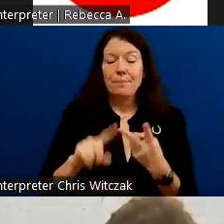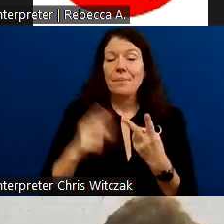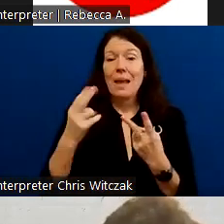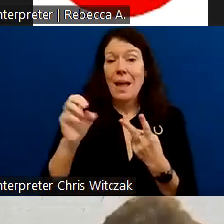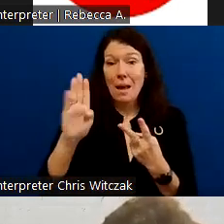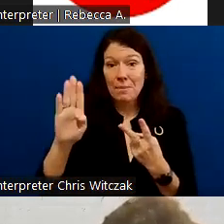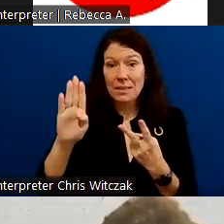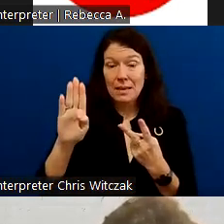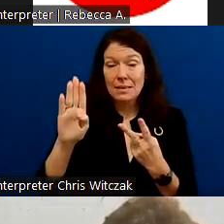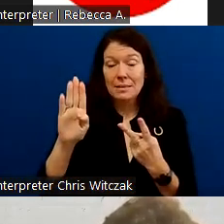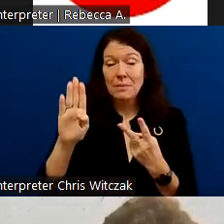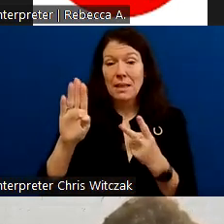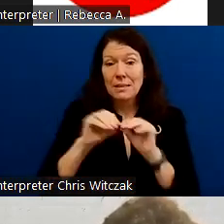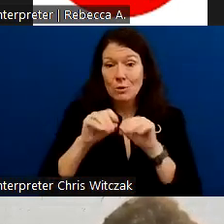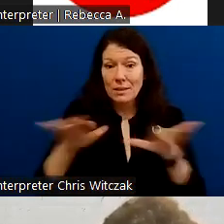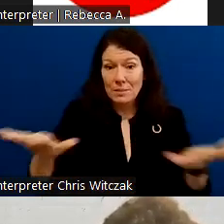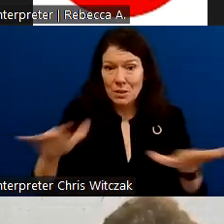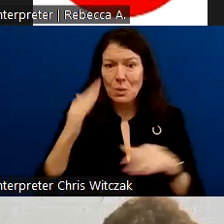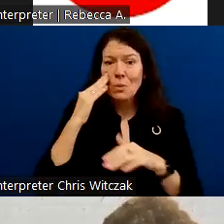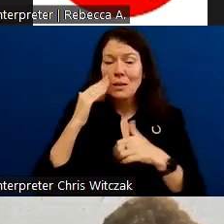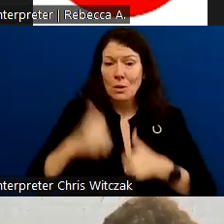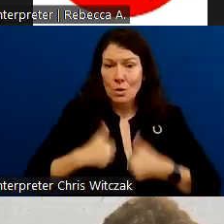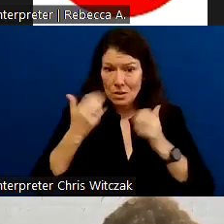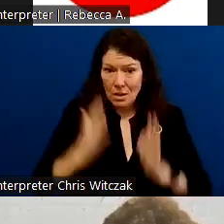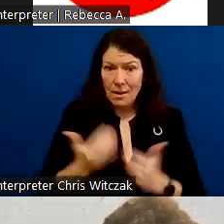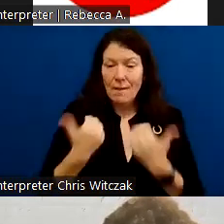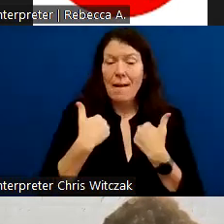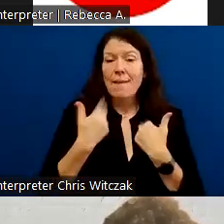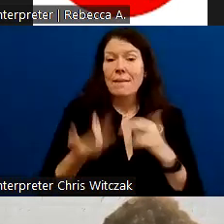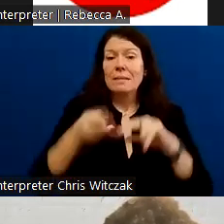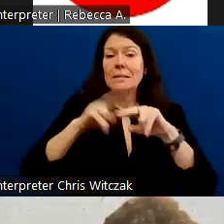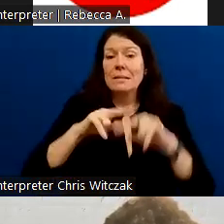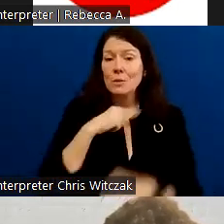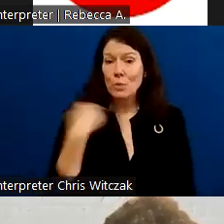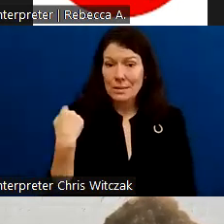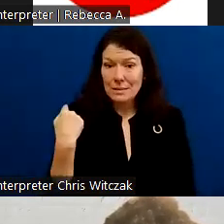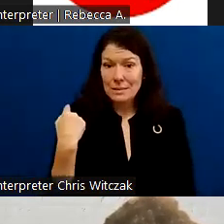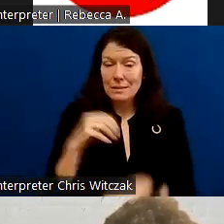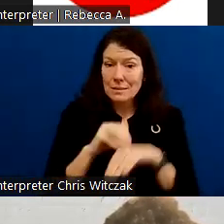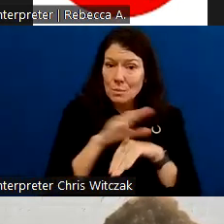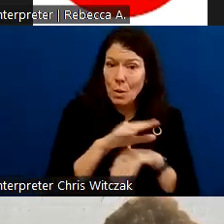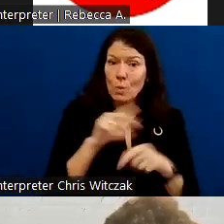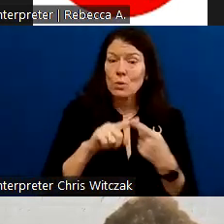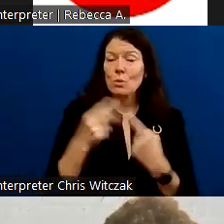know that survivors are also at increased risk for being exposed to HIV and hepatitis